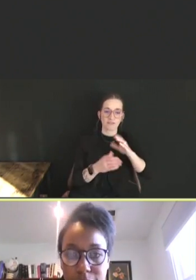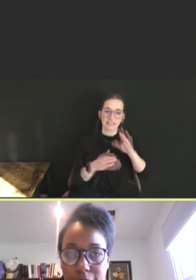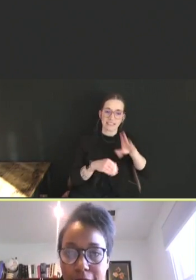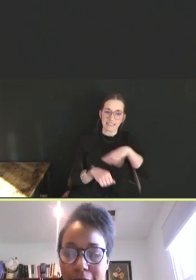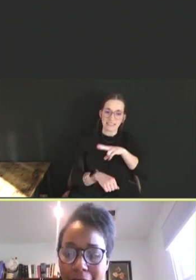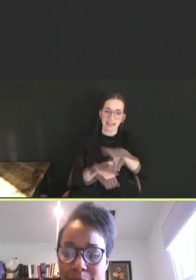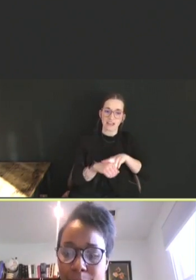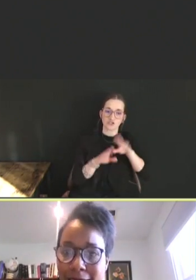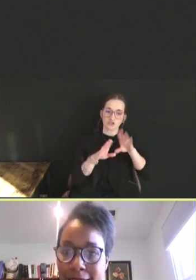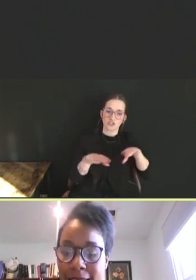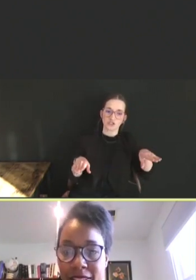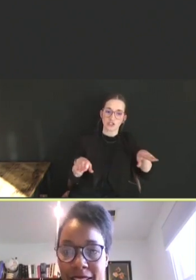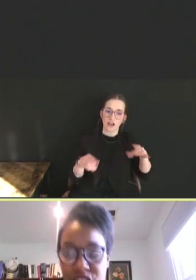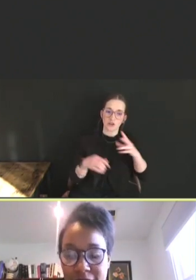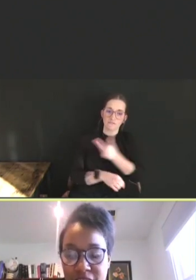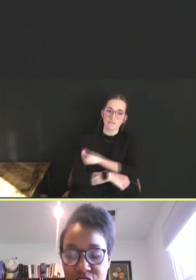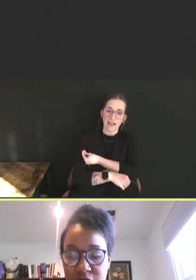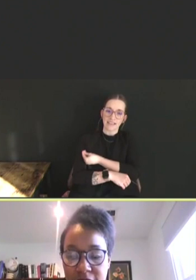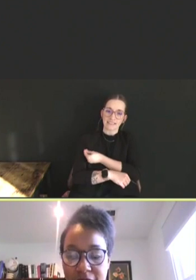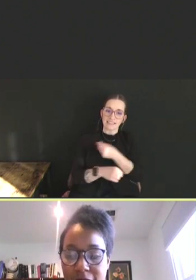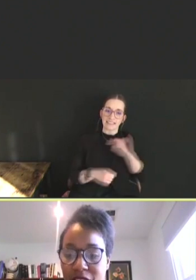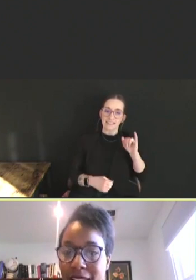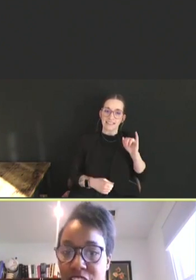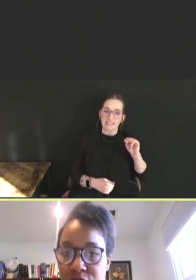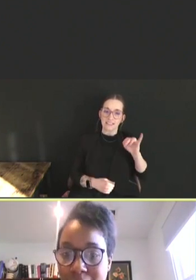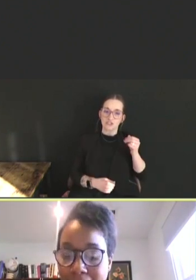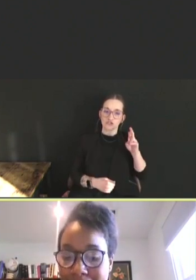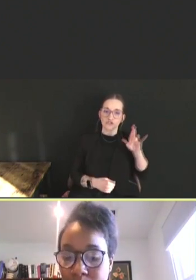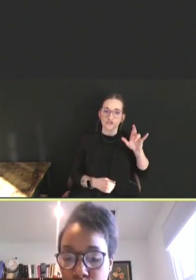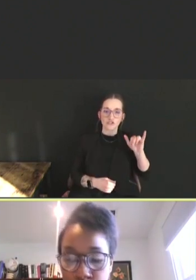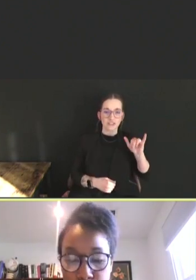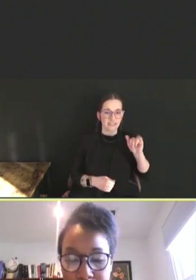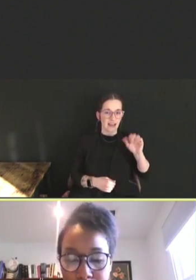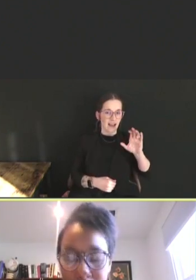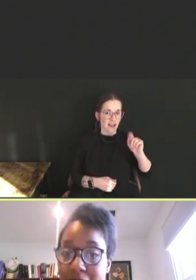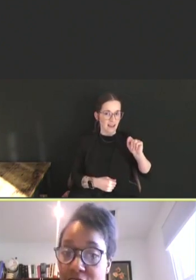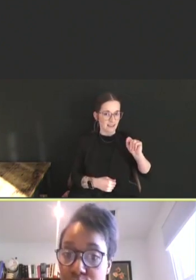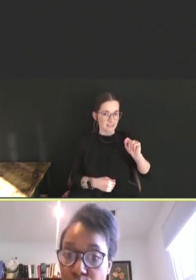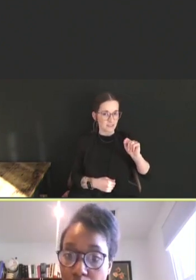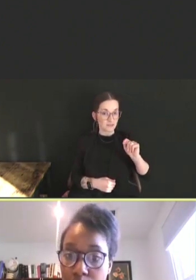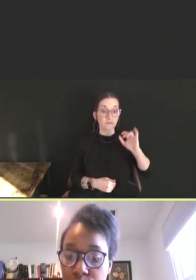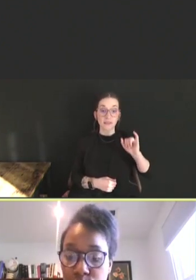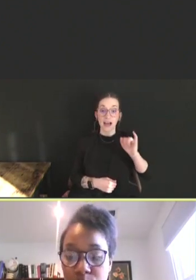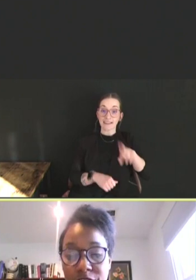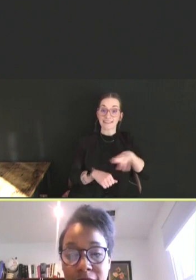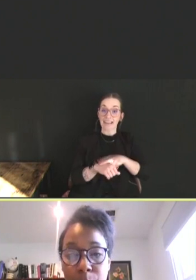As mandated in the legislation, the National Vaccine Program is charged with developing